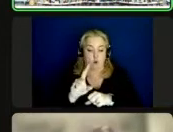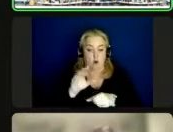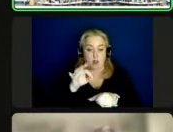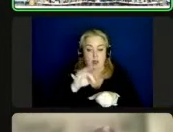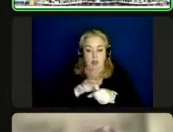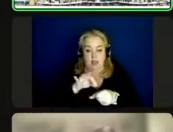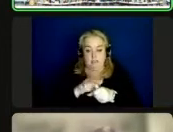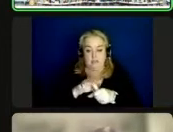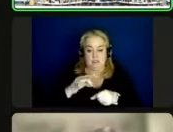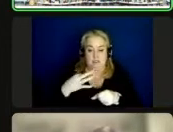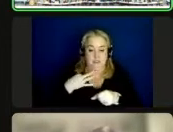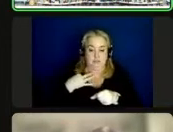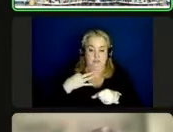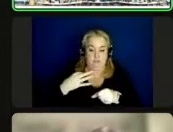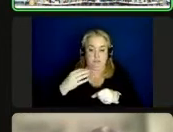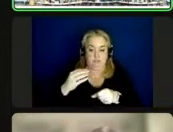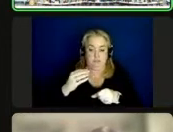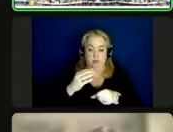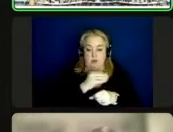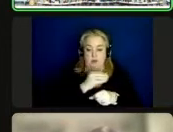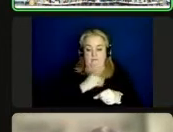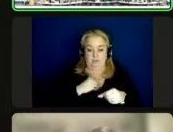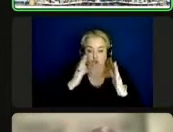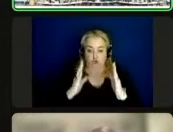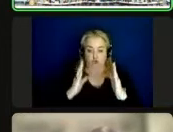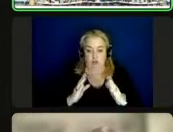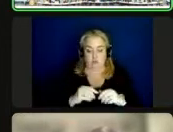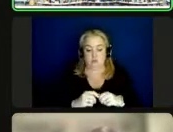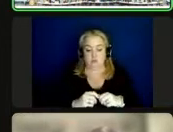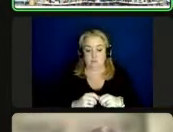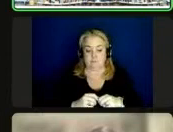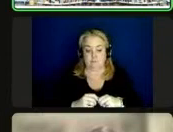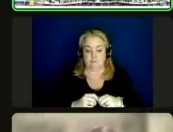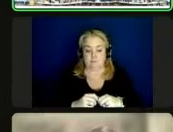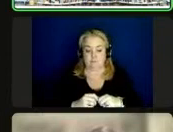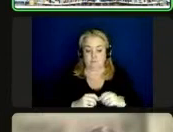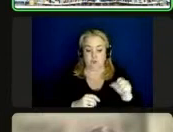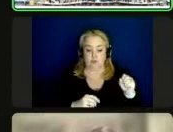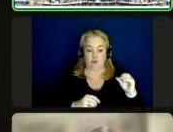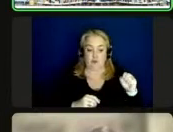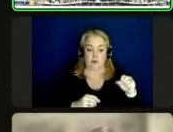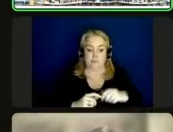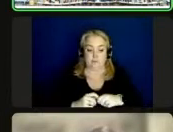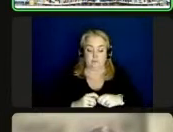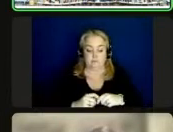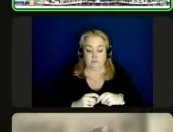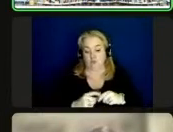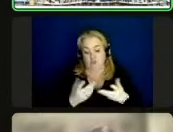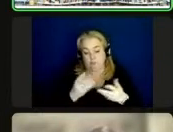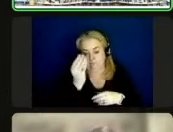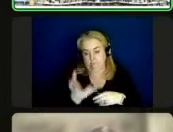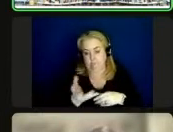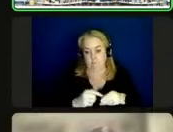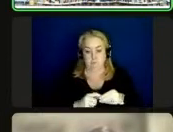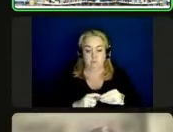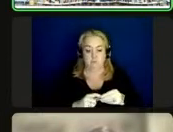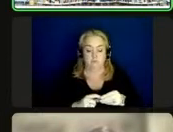ON THAT THREE OR FIVE YEAR CYCLE. IT'S A LOT OF WORK AND IT'S A